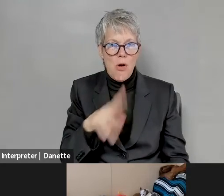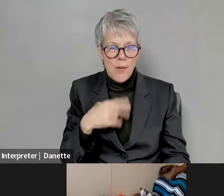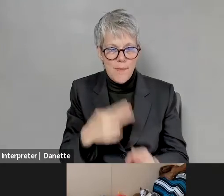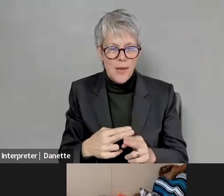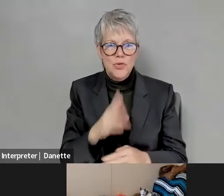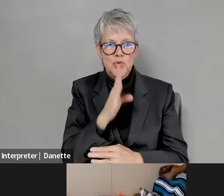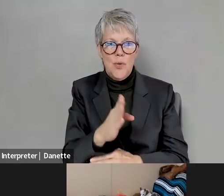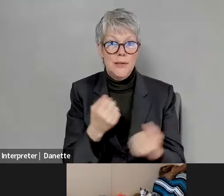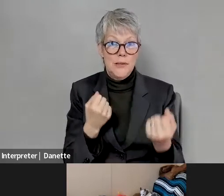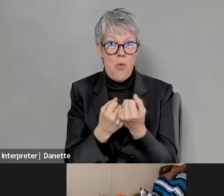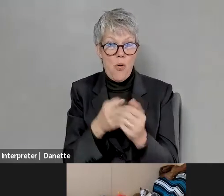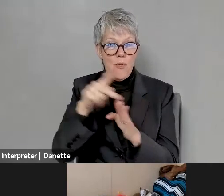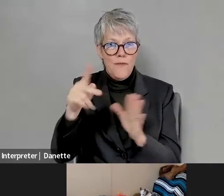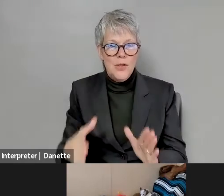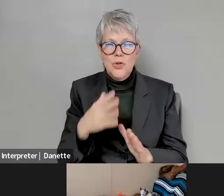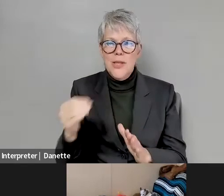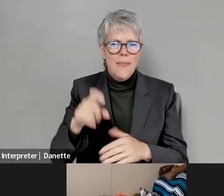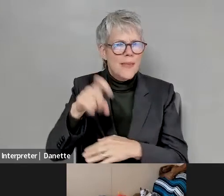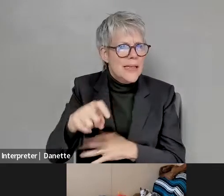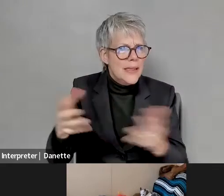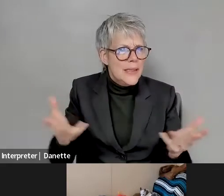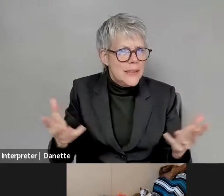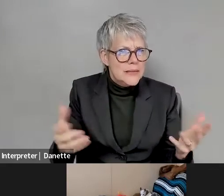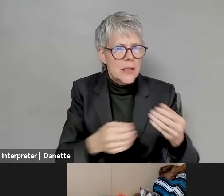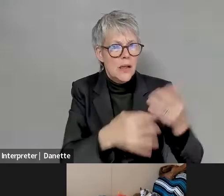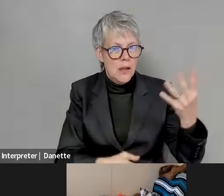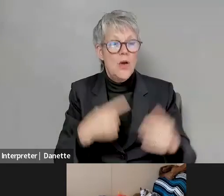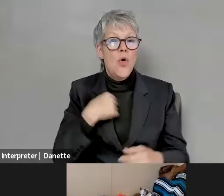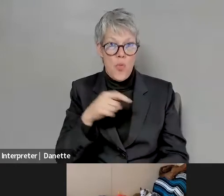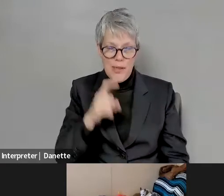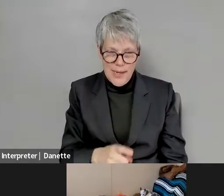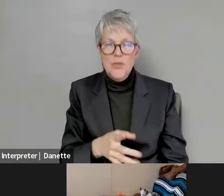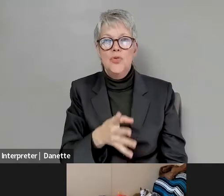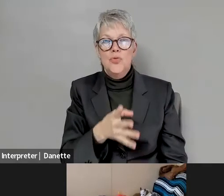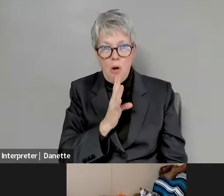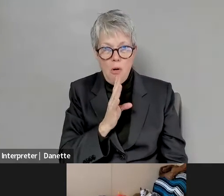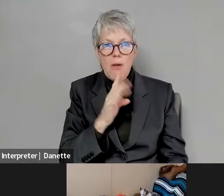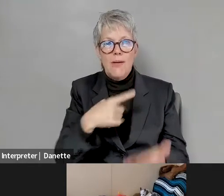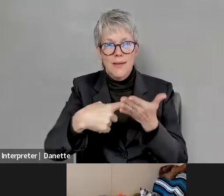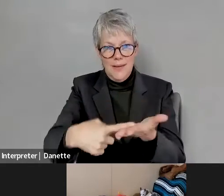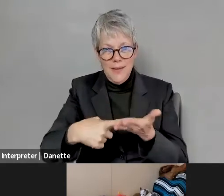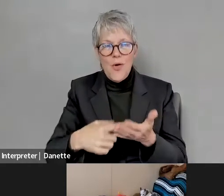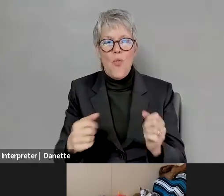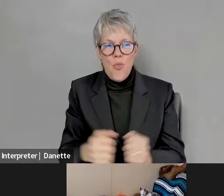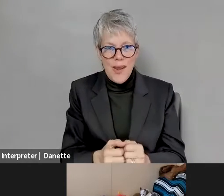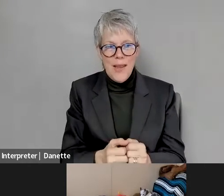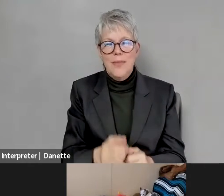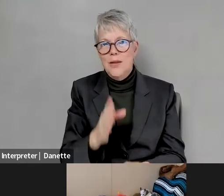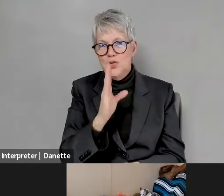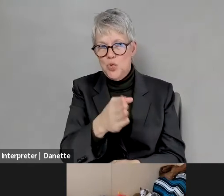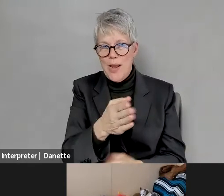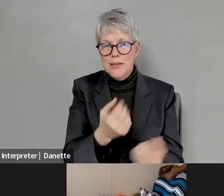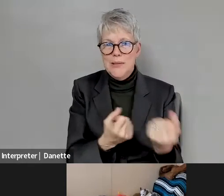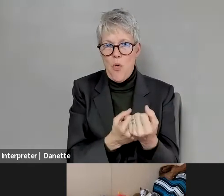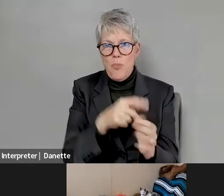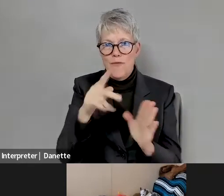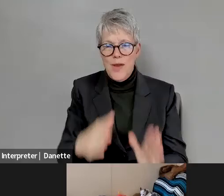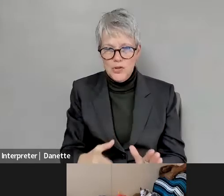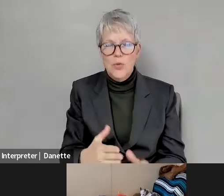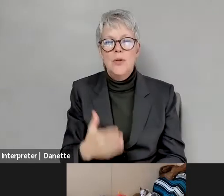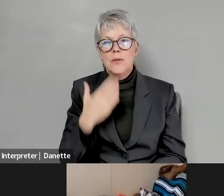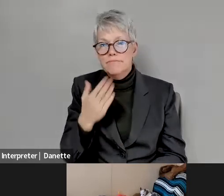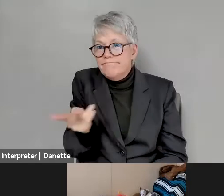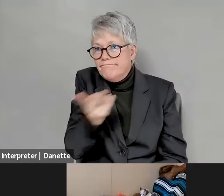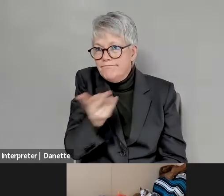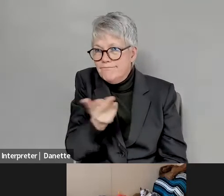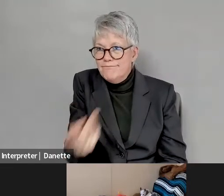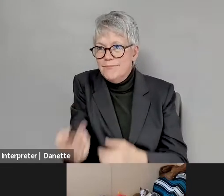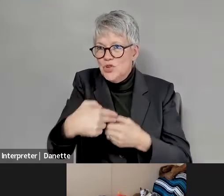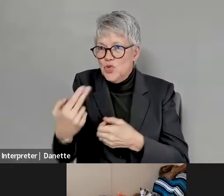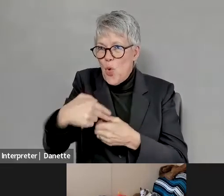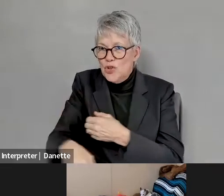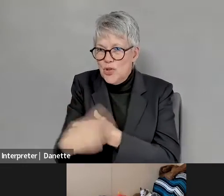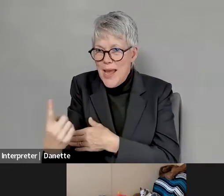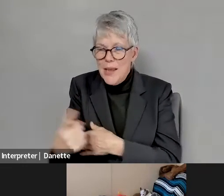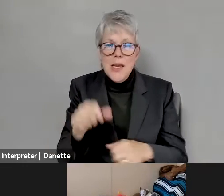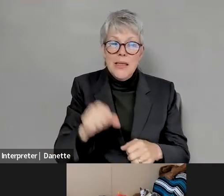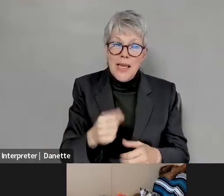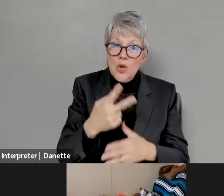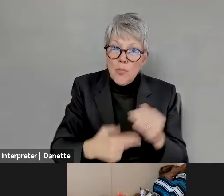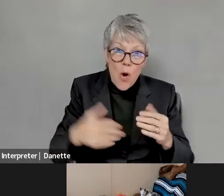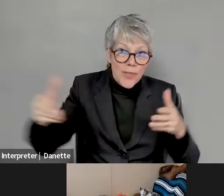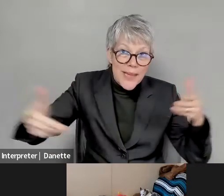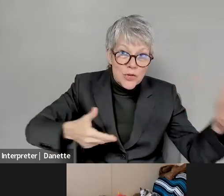Kelly Crosbie: really what the needs Are we really really need to talk to the direct support professionals. So we are honored and grateful that Cameron and Bradley were able to join us today. So can I get you both just to introduce yourselves.